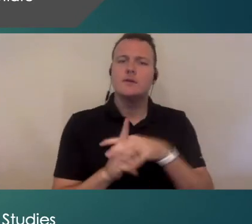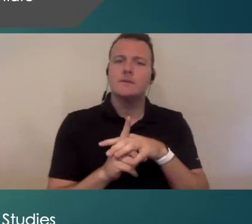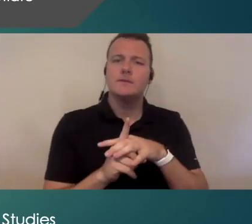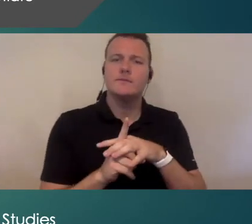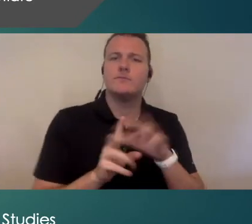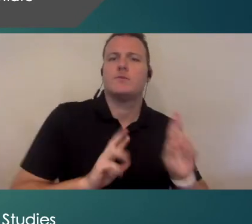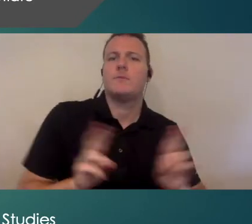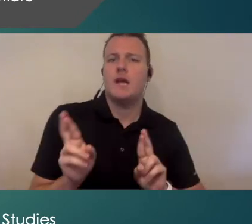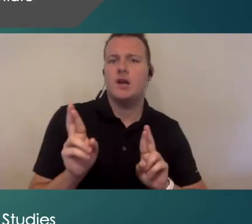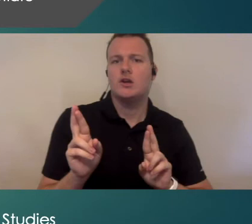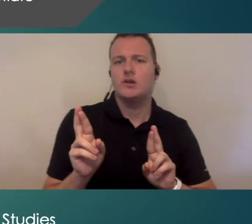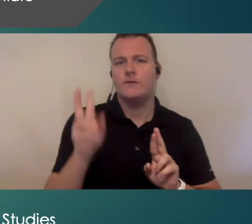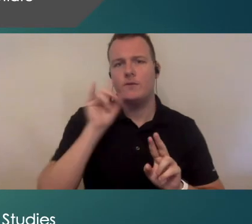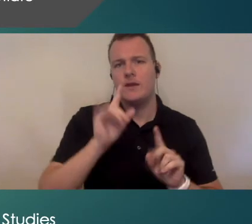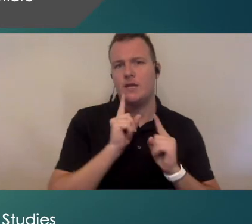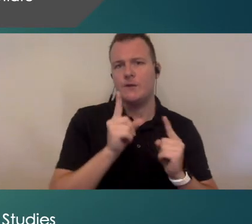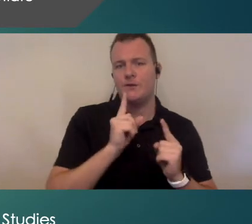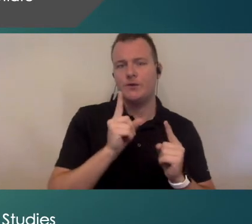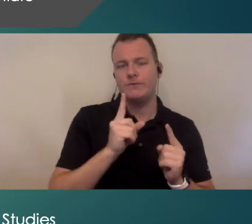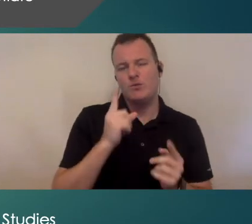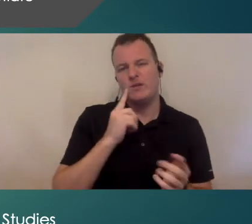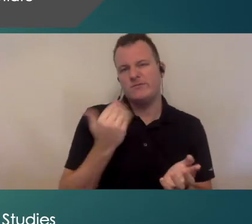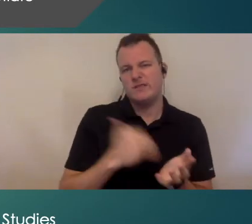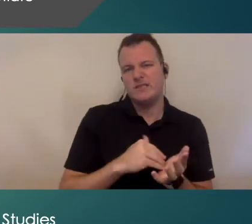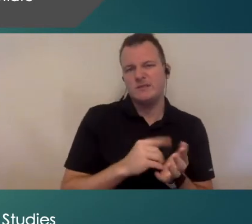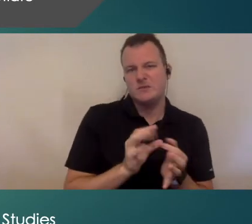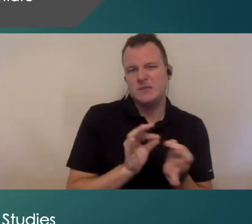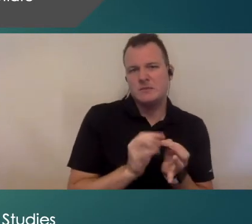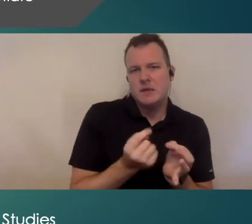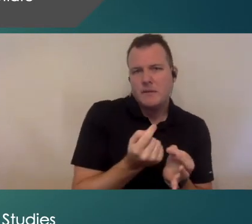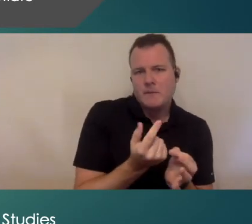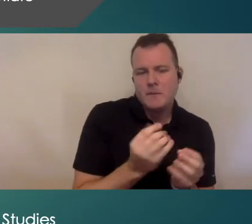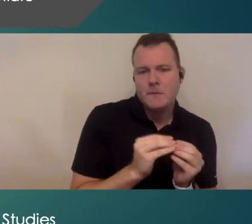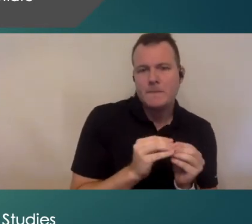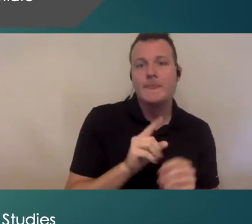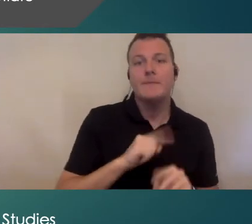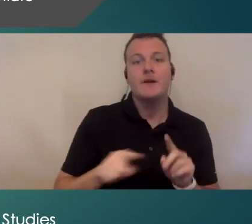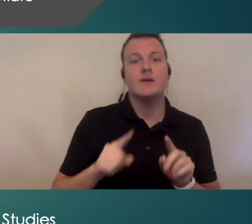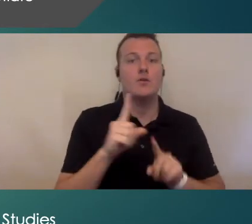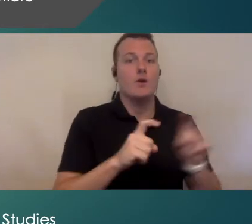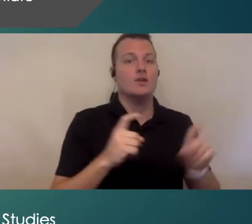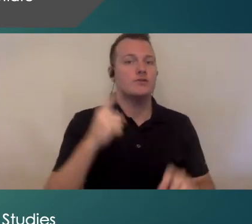touch on this a few times. But you really want to have questions reserved for the